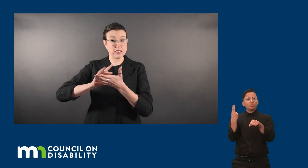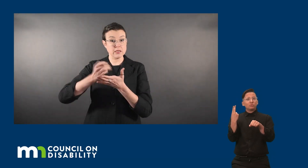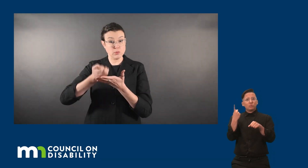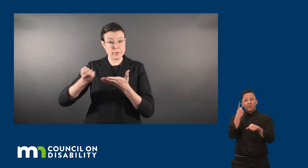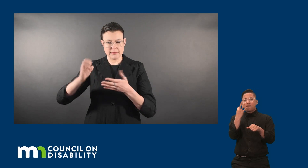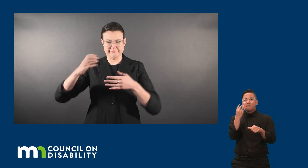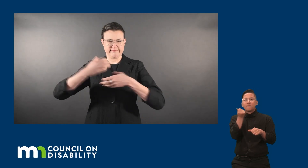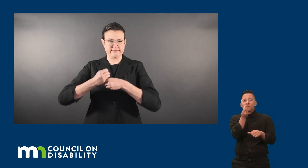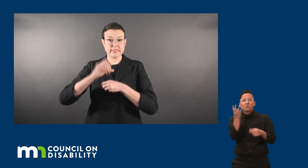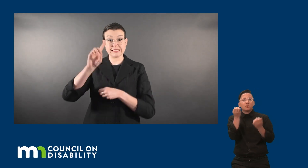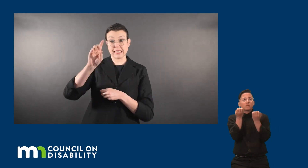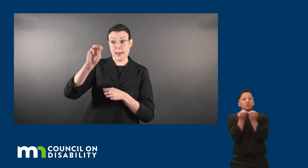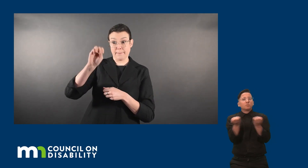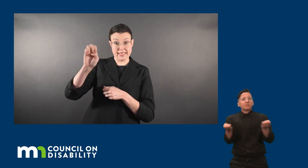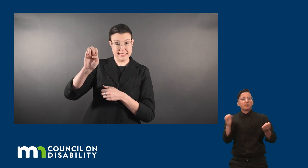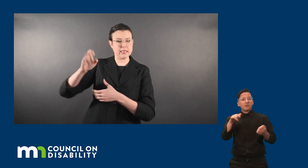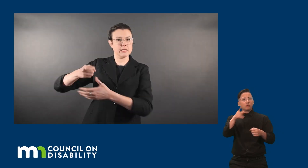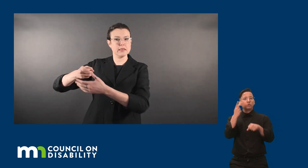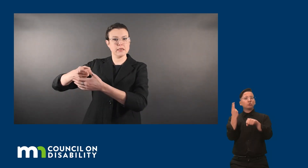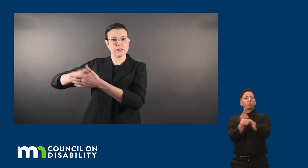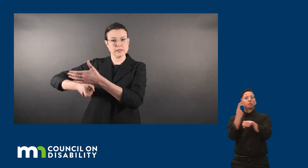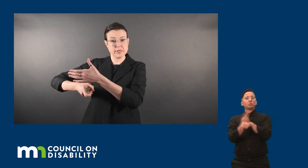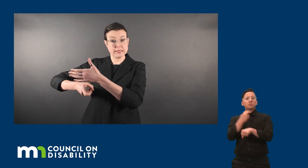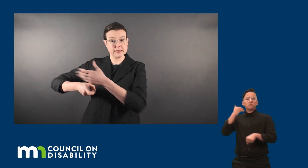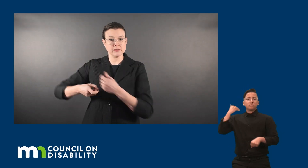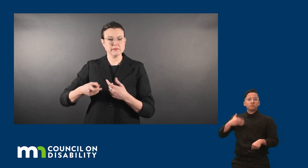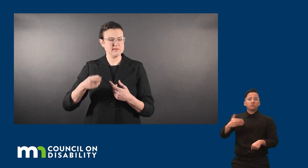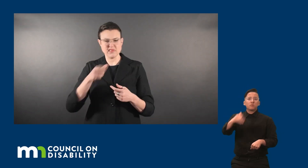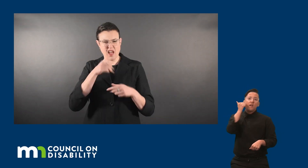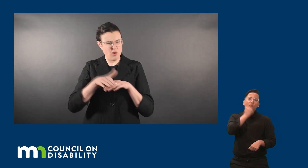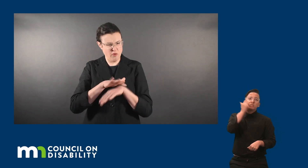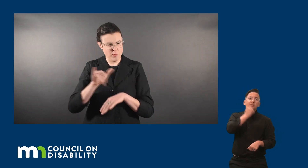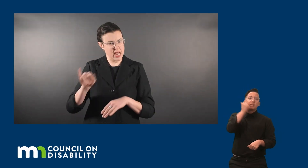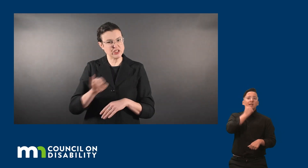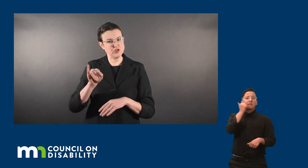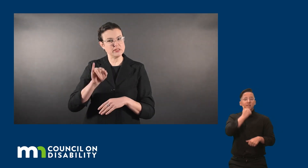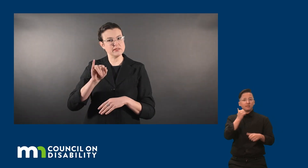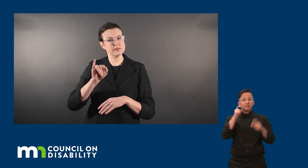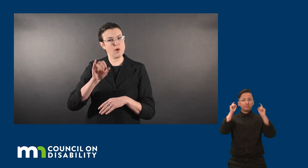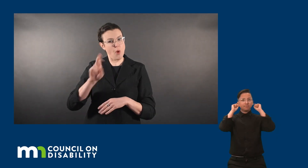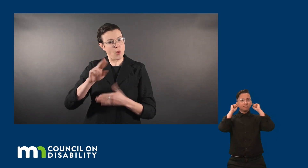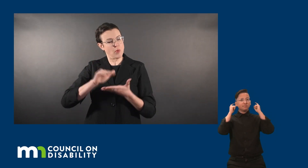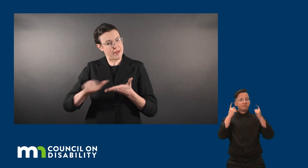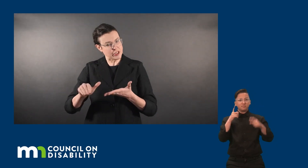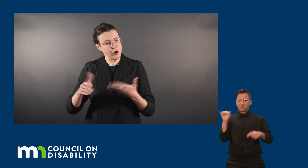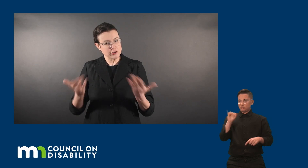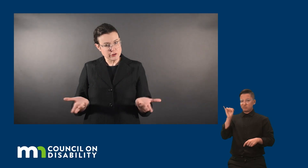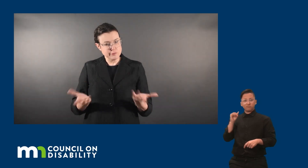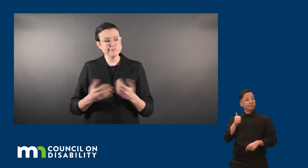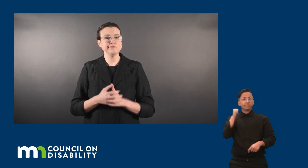DME--expenses not covered by insurance or waivers.